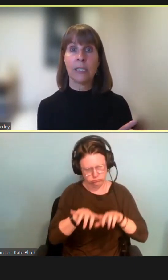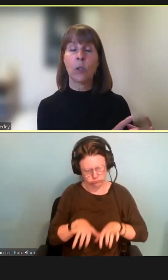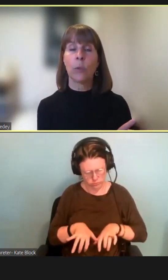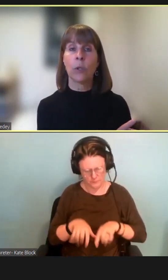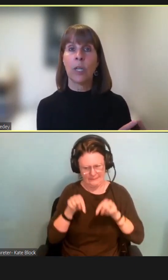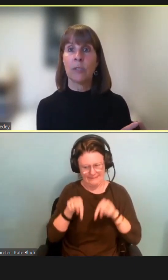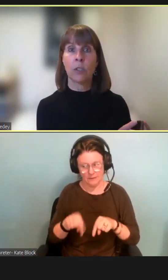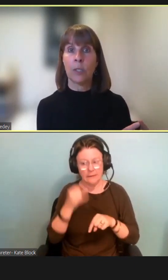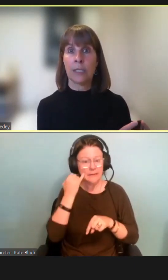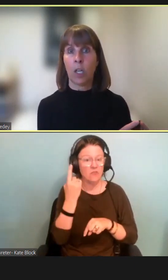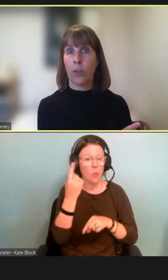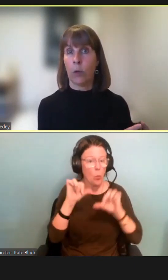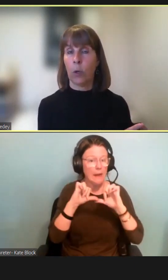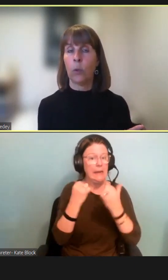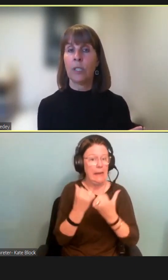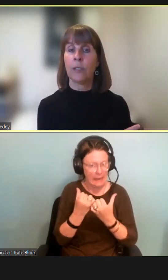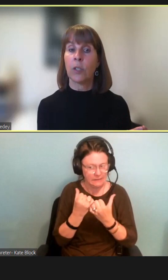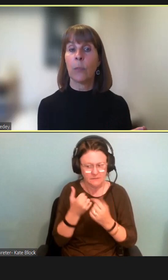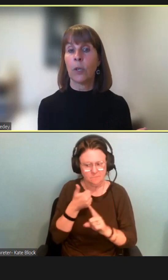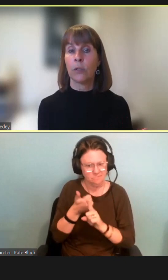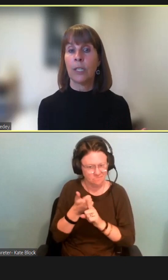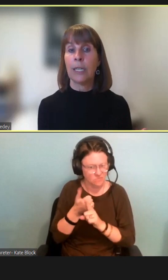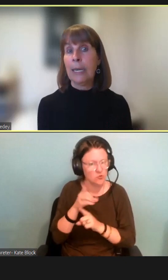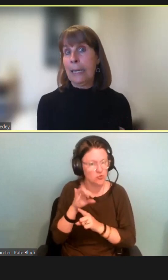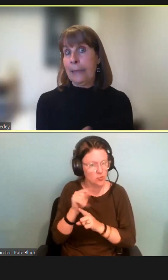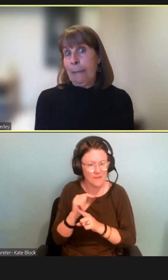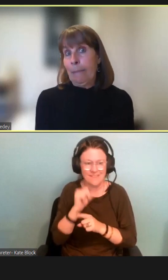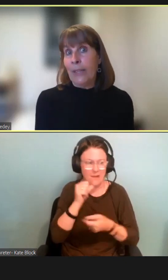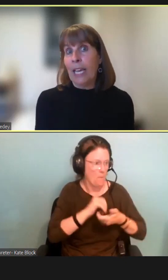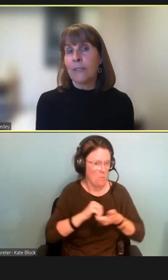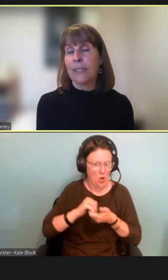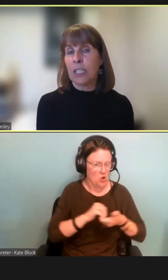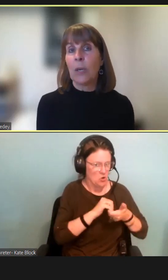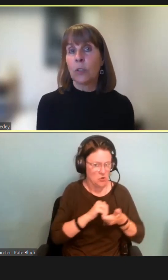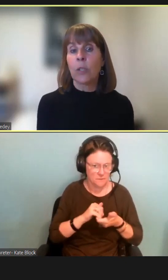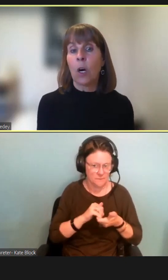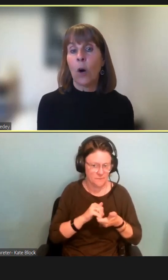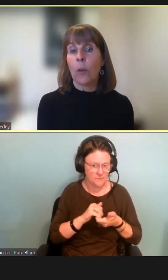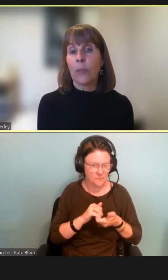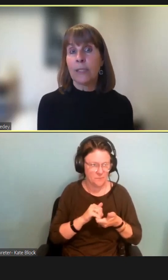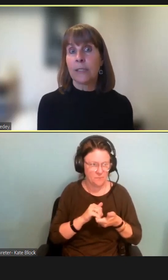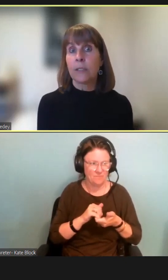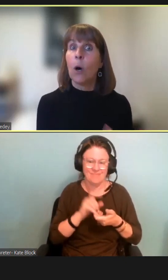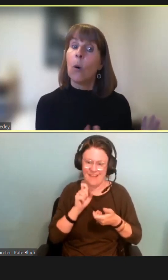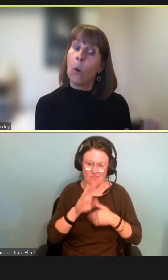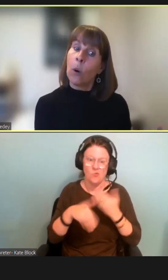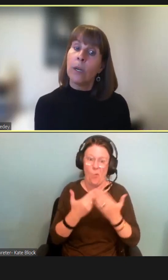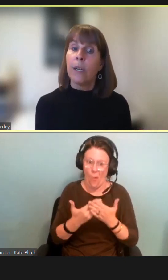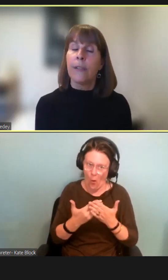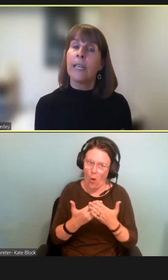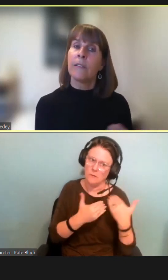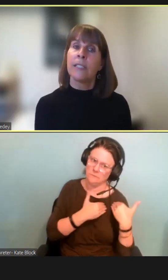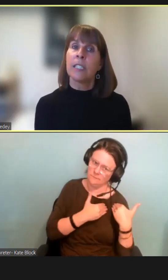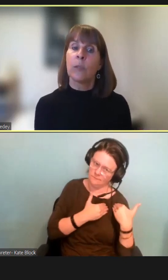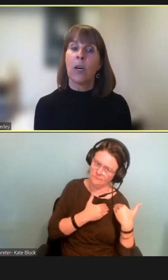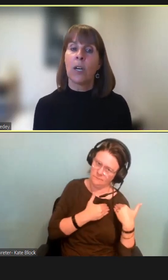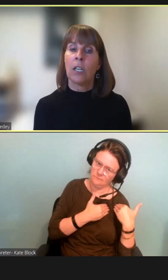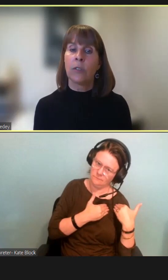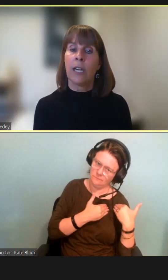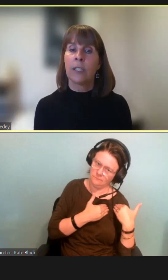program is doing this on their own and they're not partnering they have to think about doing all the pieces or they have to think about Contracting with an